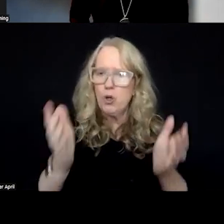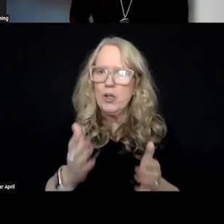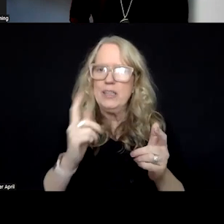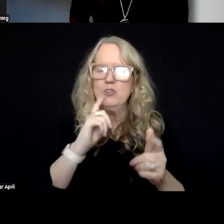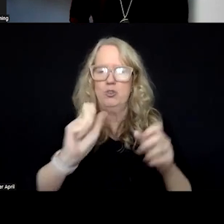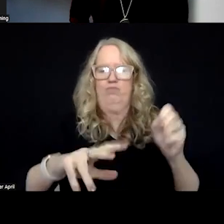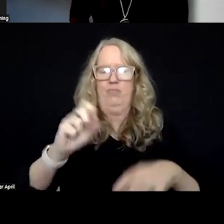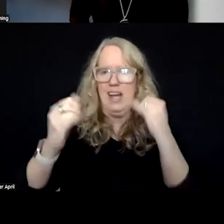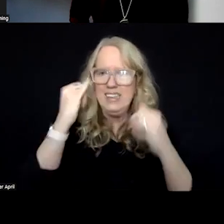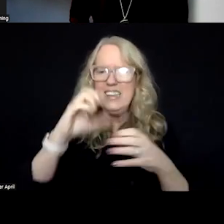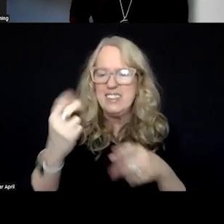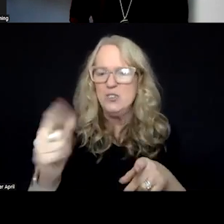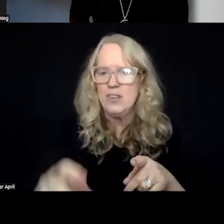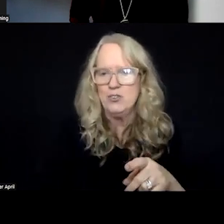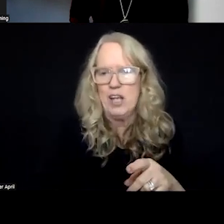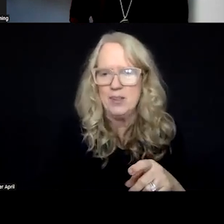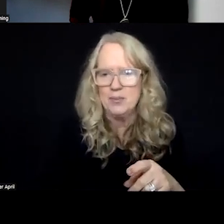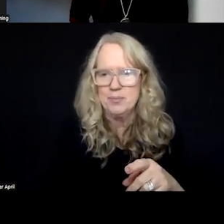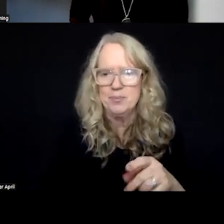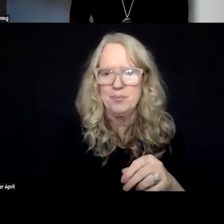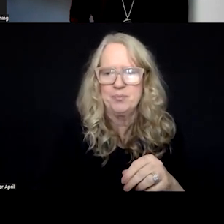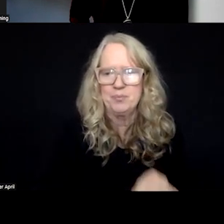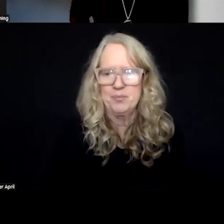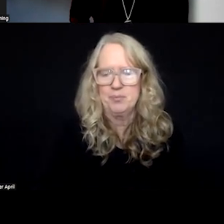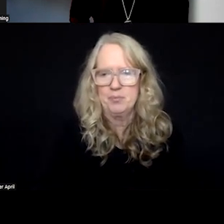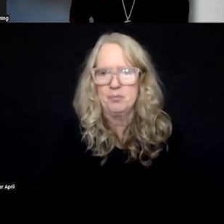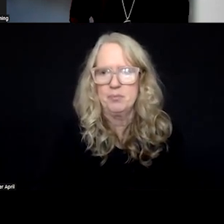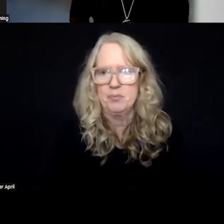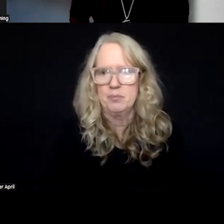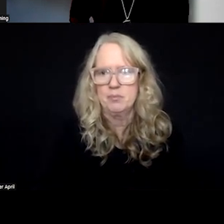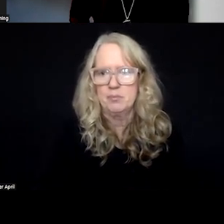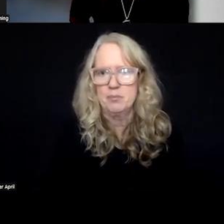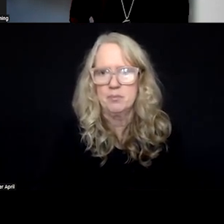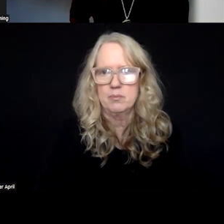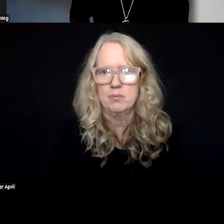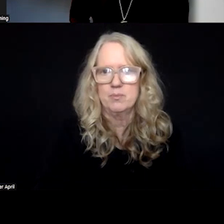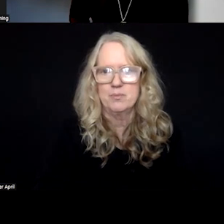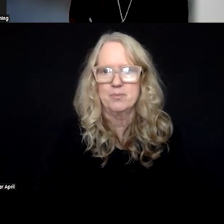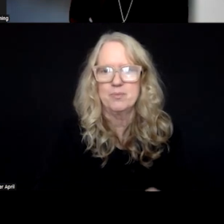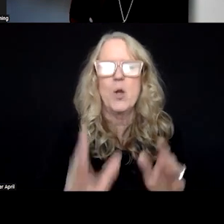THOSE THOUGHTS INTO THE CHAT. WE WILL REVEAL THE ANSWERS LATER